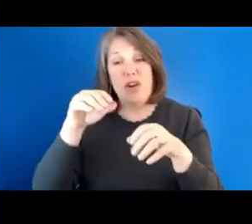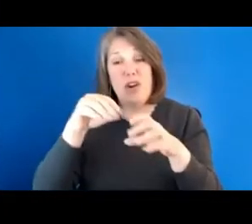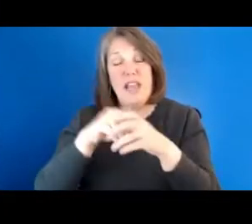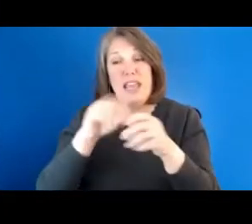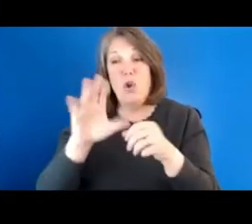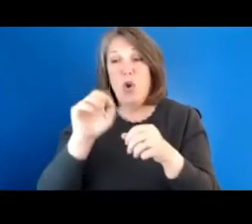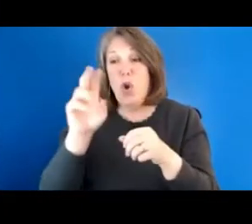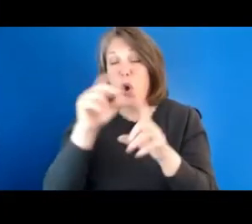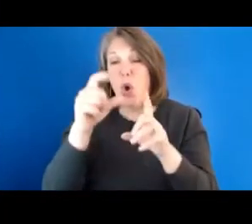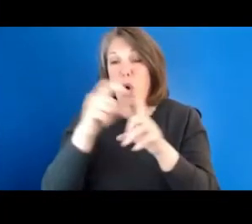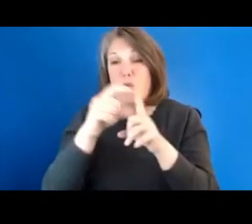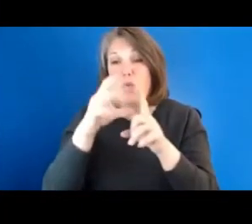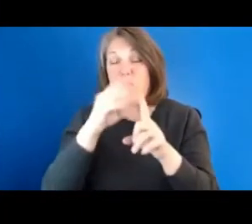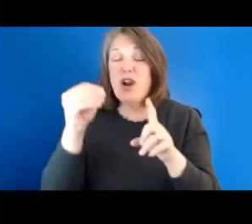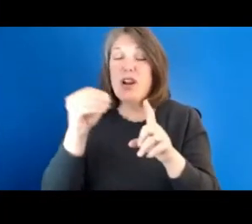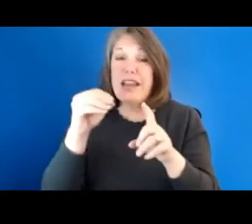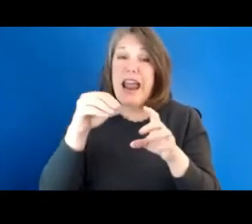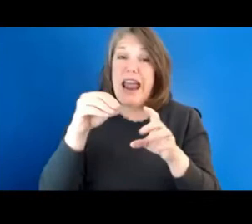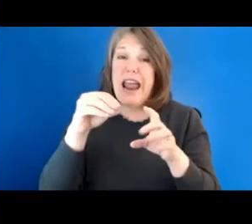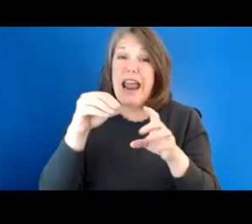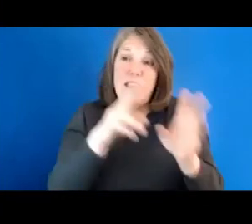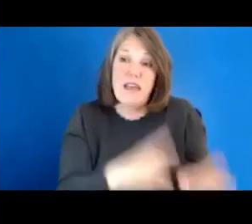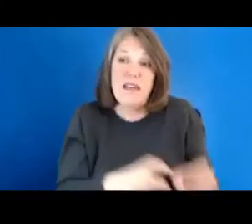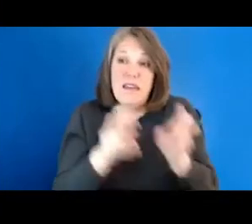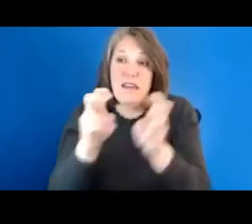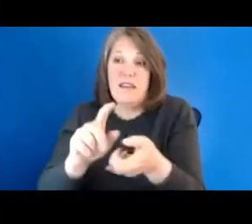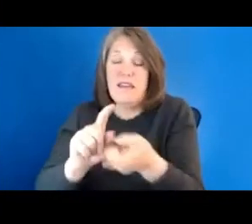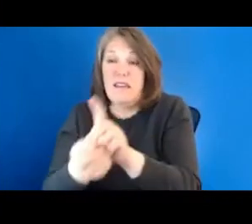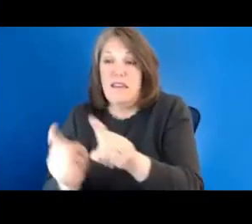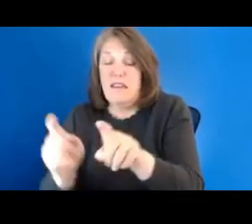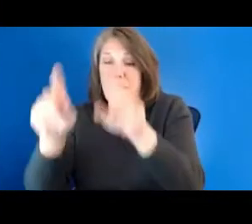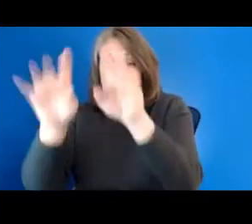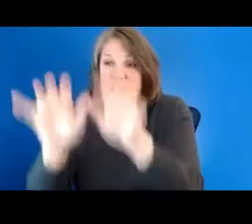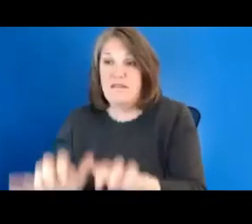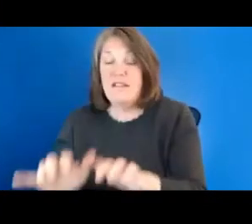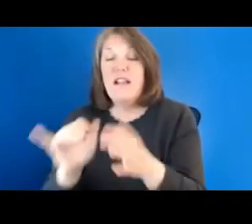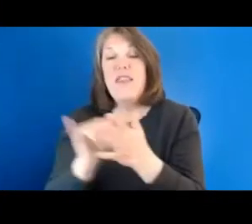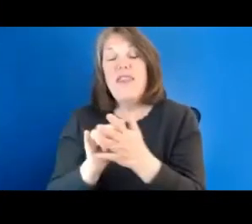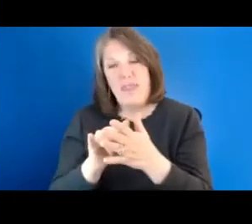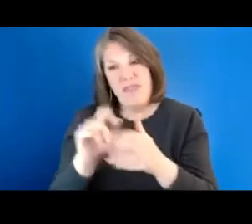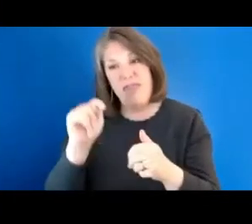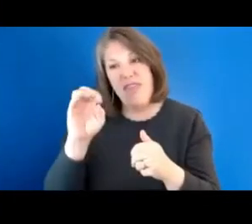17:03:12 a transcription that we will do, that narration toolbar will be available and